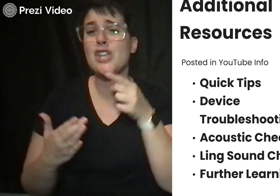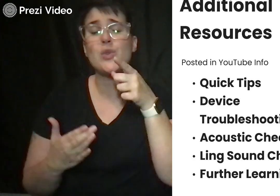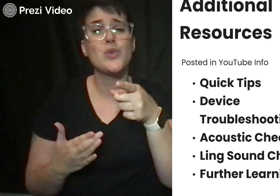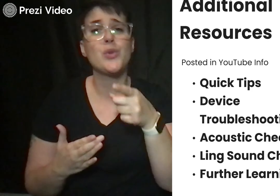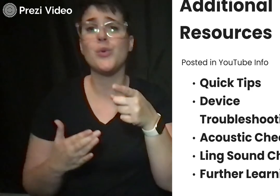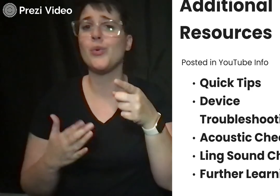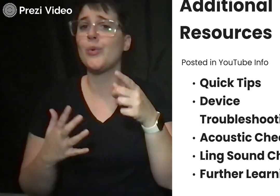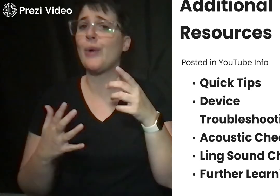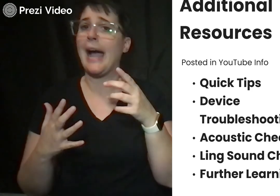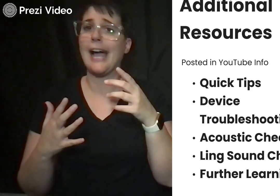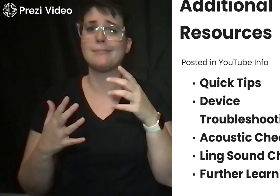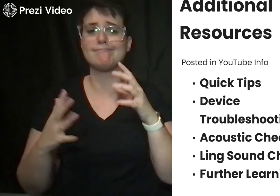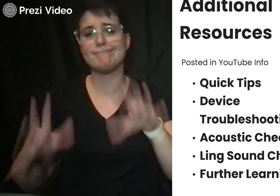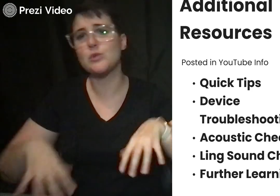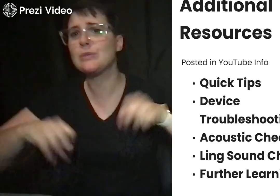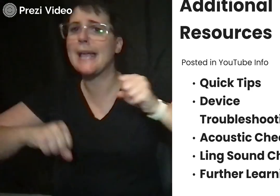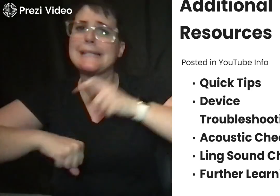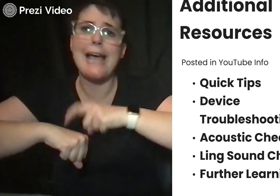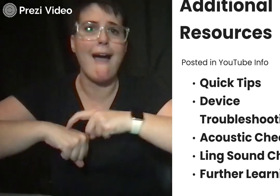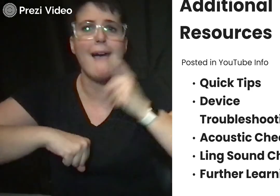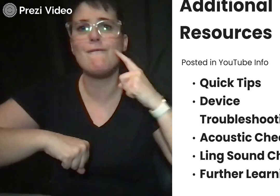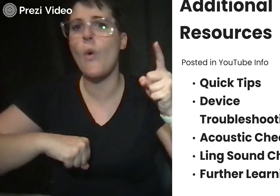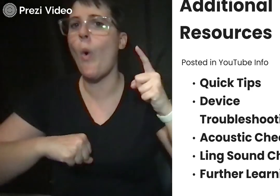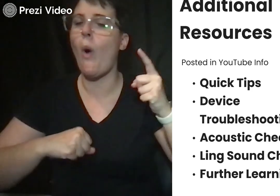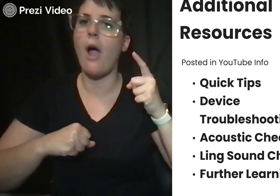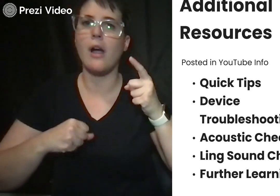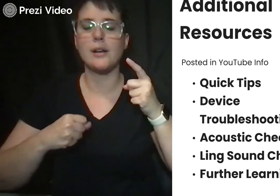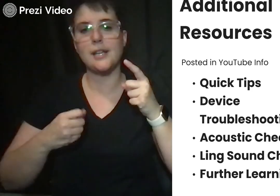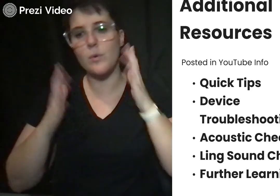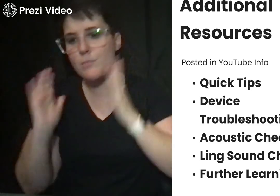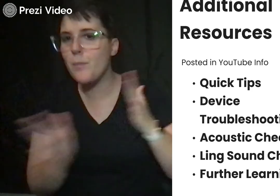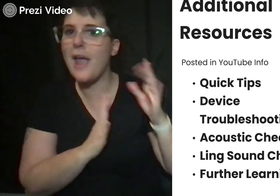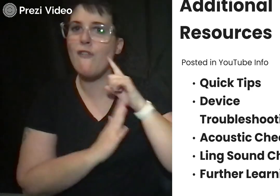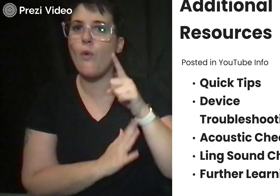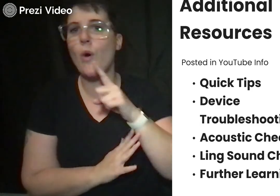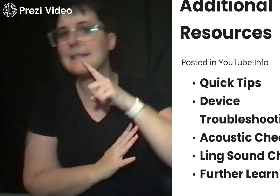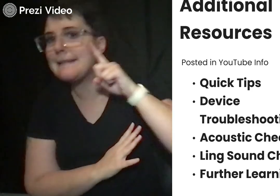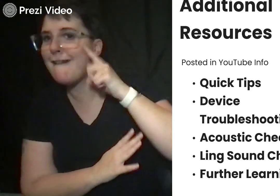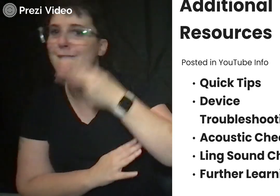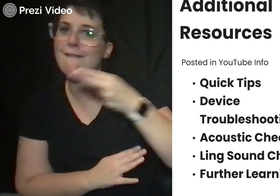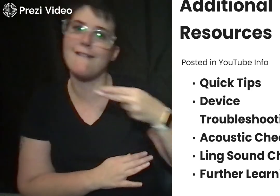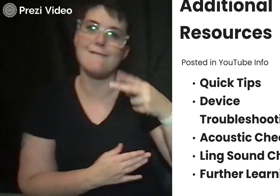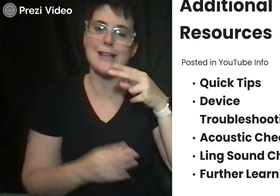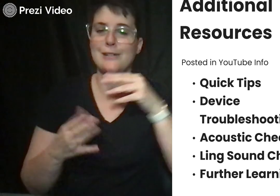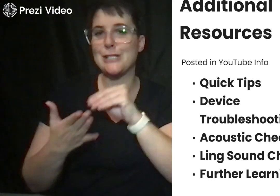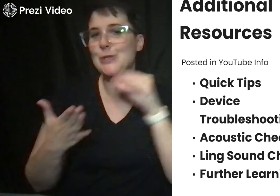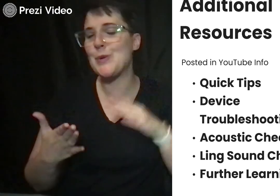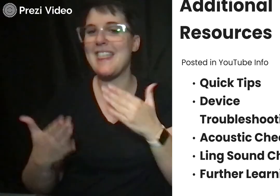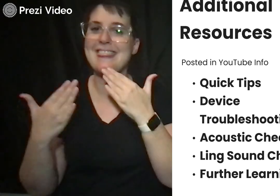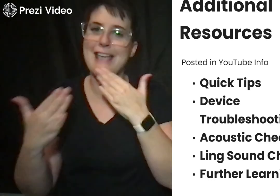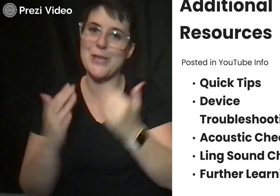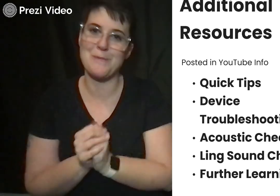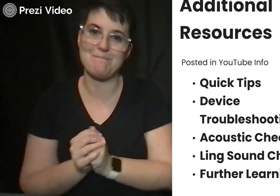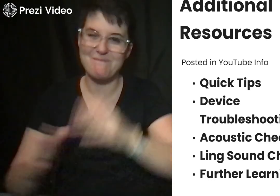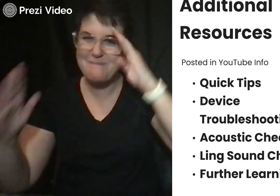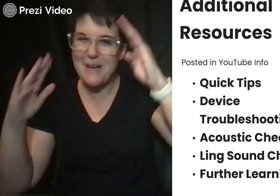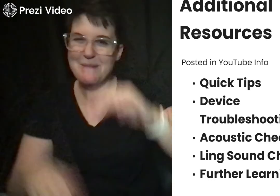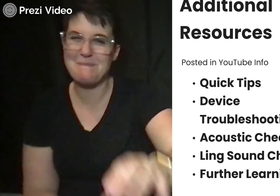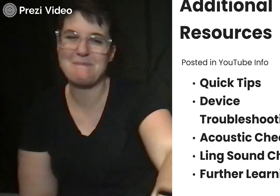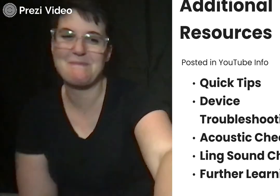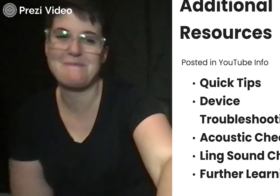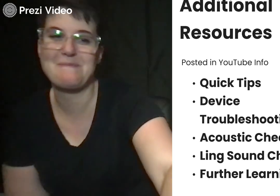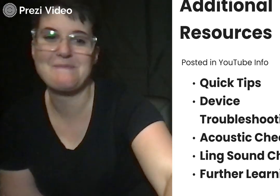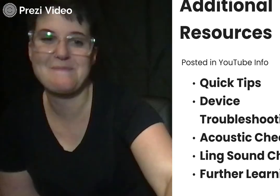Thank you for taking the time to prepare for your new DHH student. Bye.